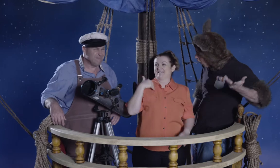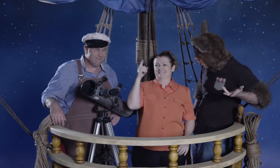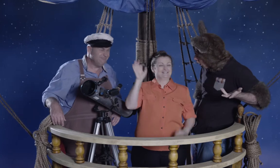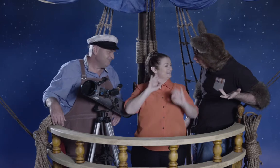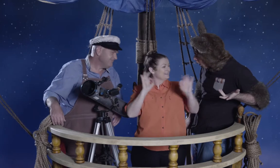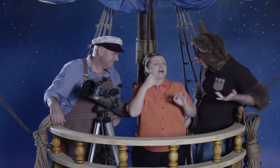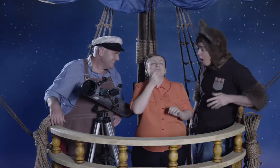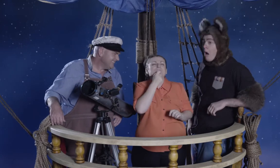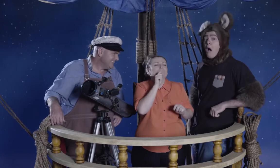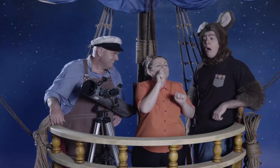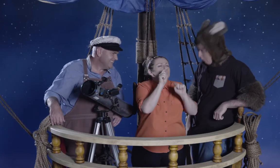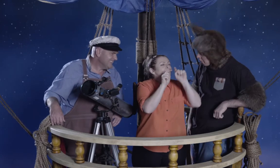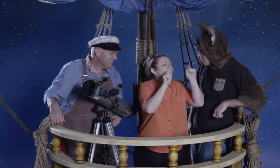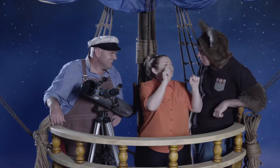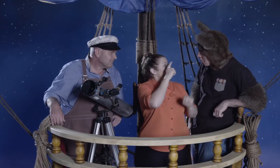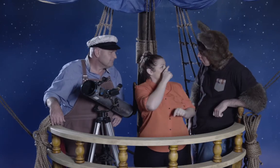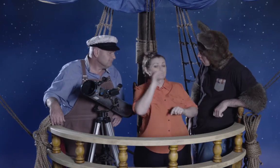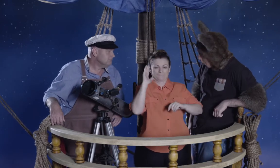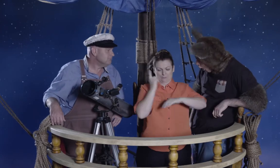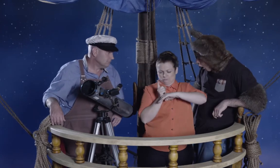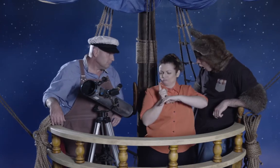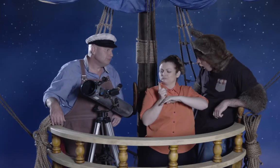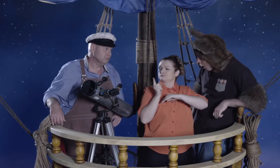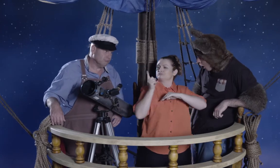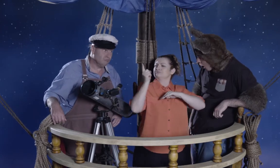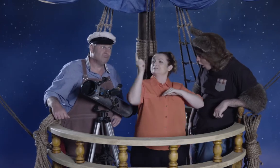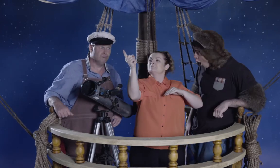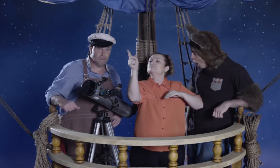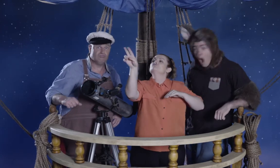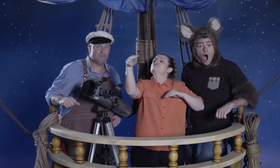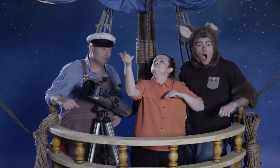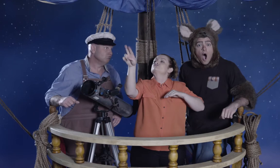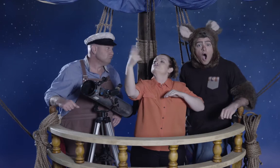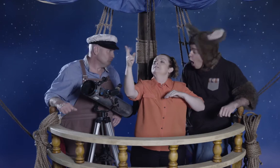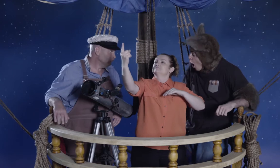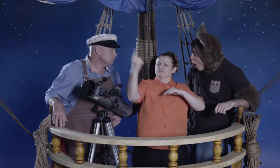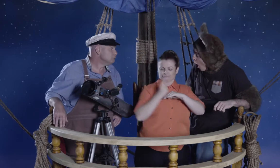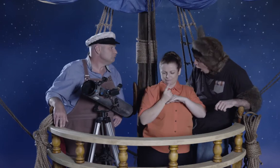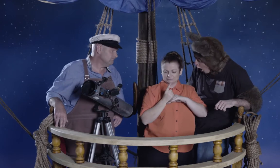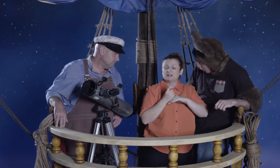Only a very few people have gone to visit the moon, but they always come back.